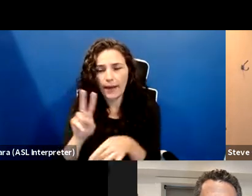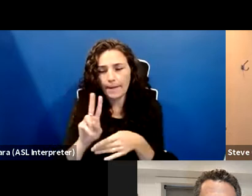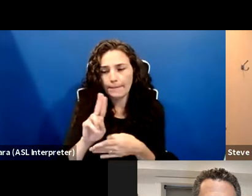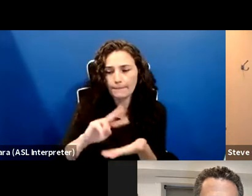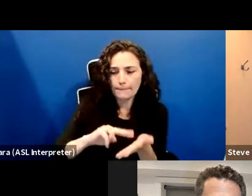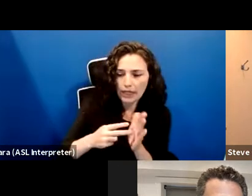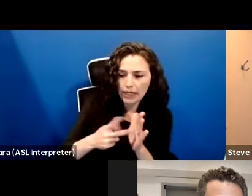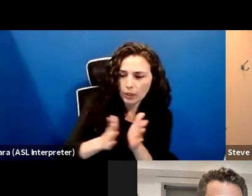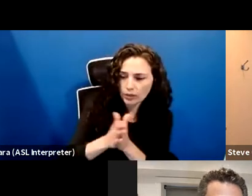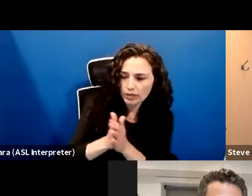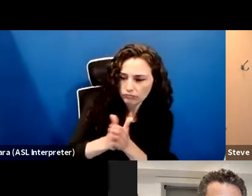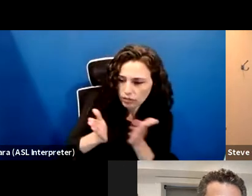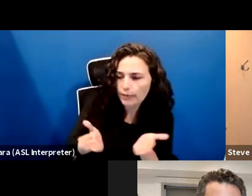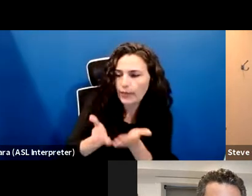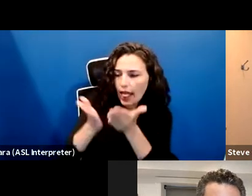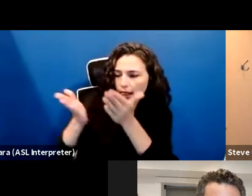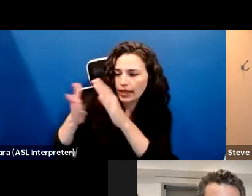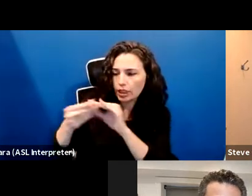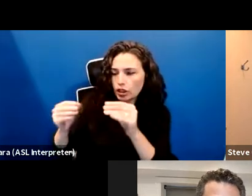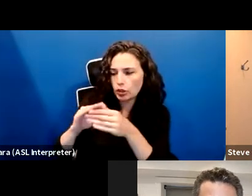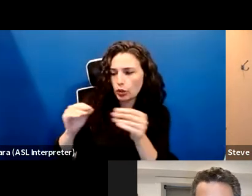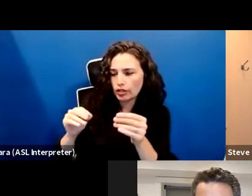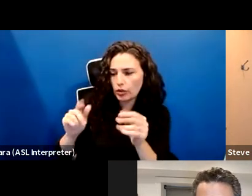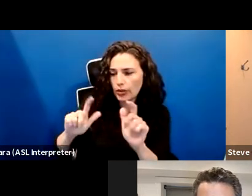and has meaning in the larger picture of each one of them,